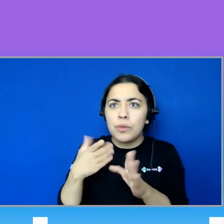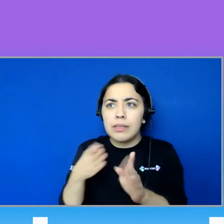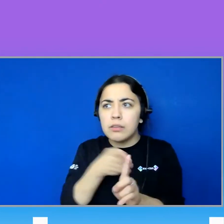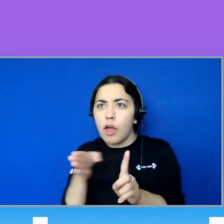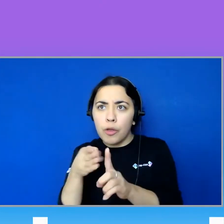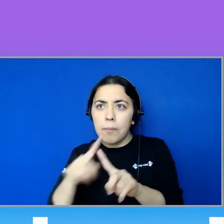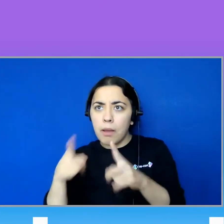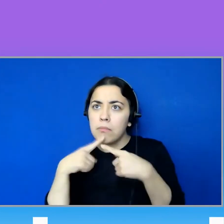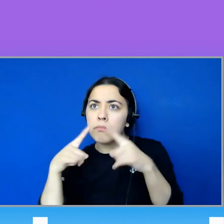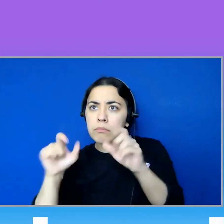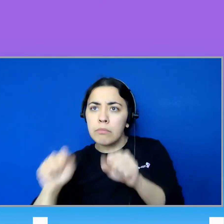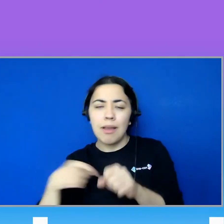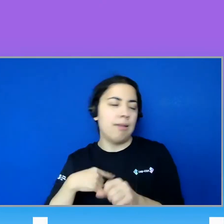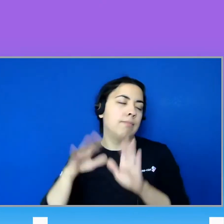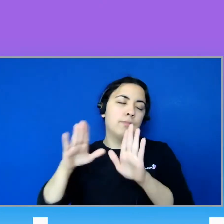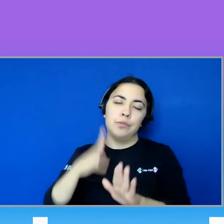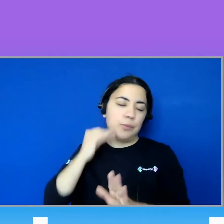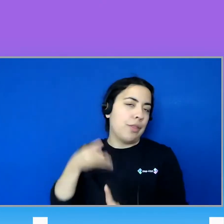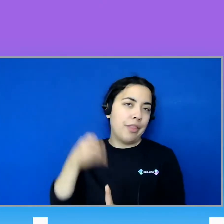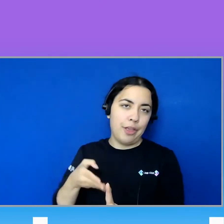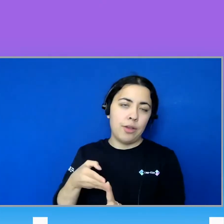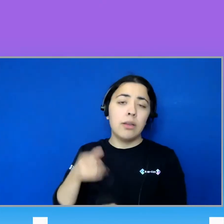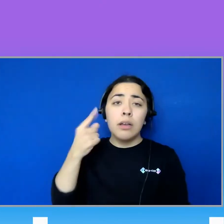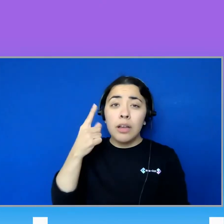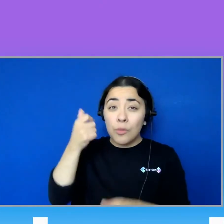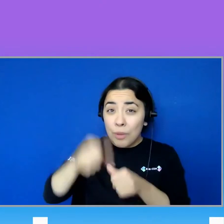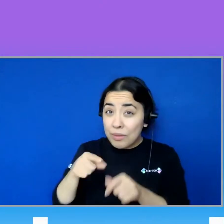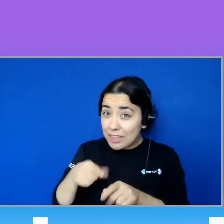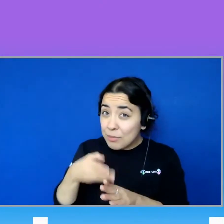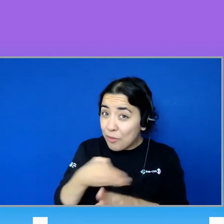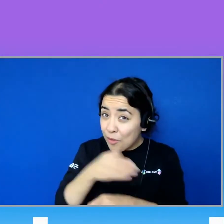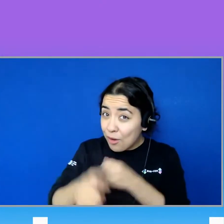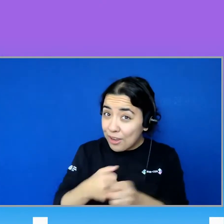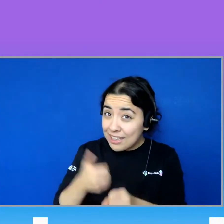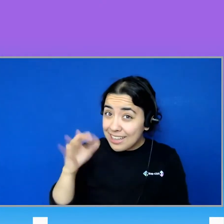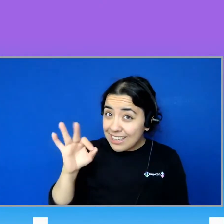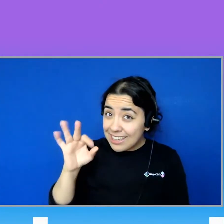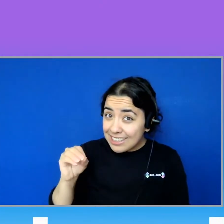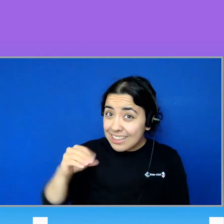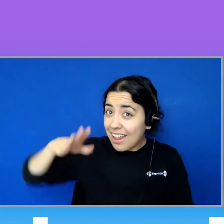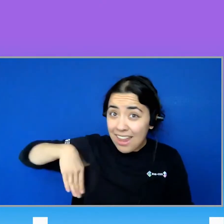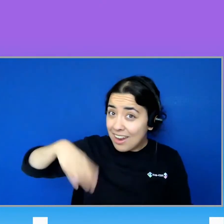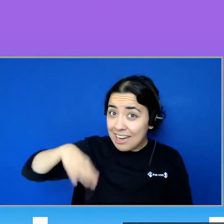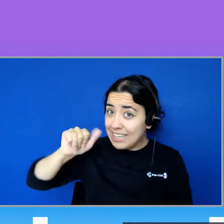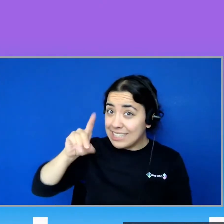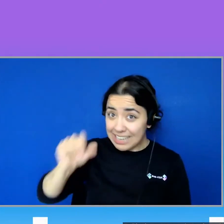great experience there. Remember, this is still all